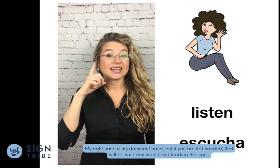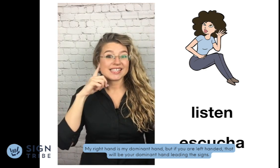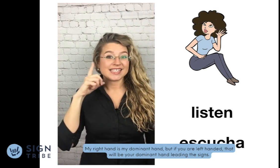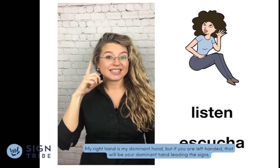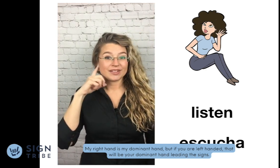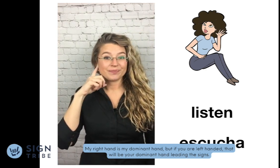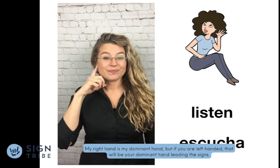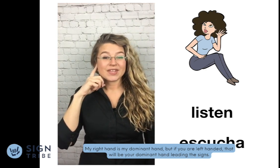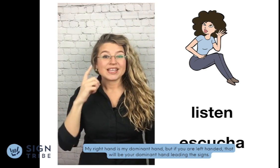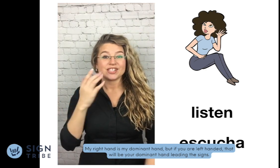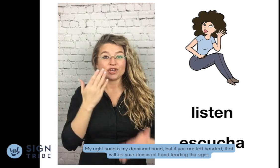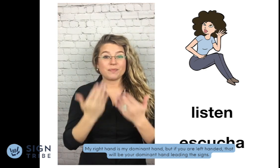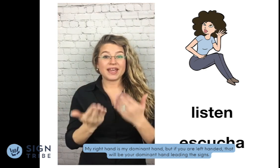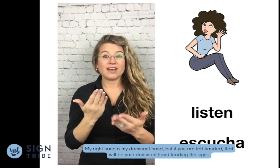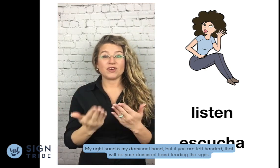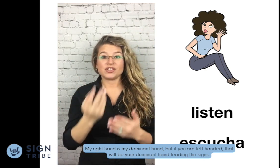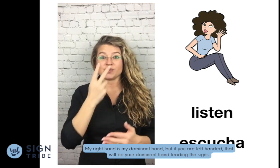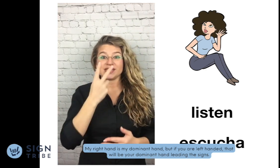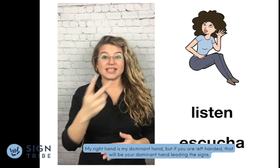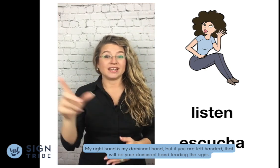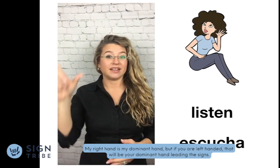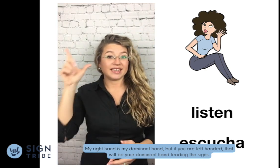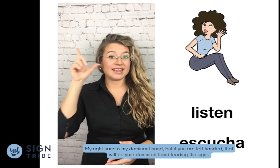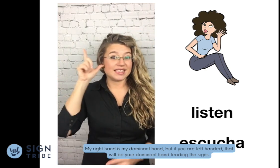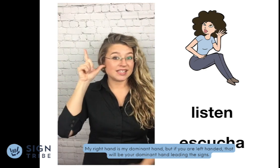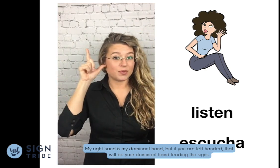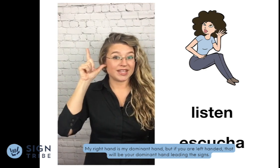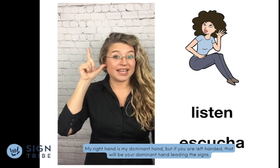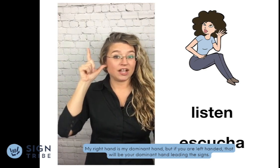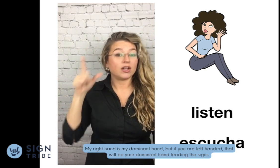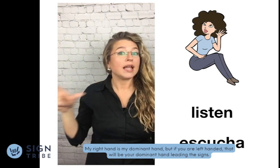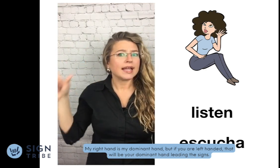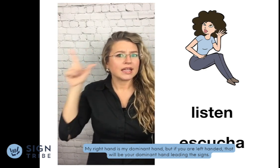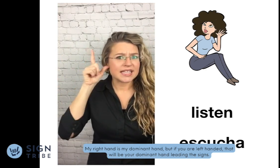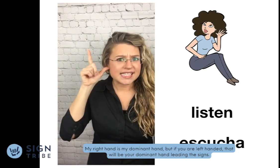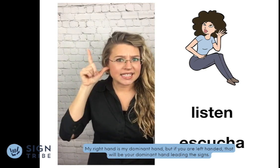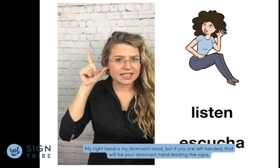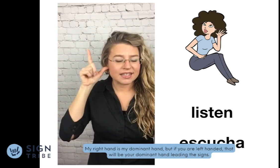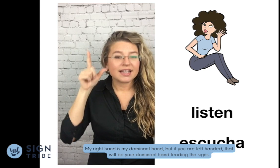Listen. Listen. So you may have also seen it like this with an L, listen,